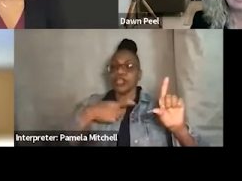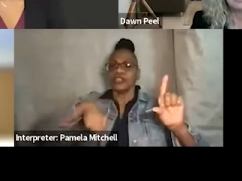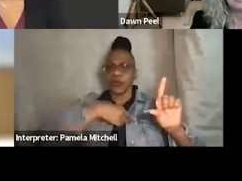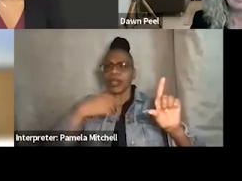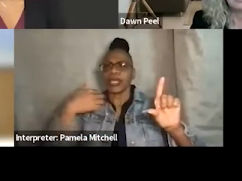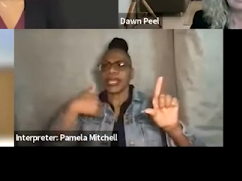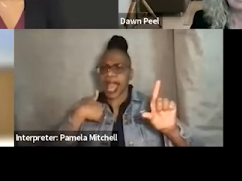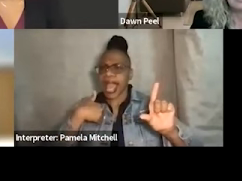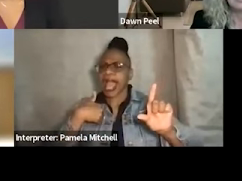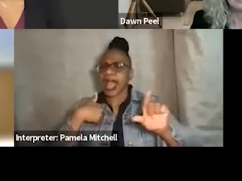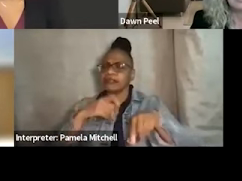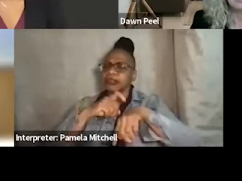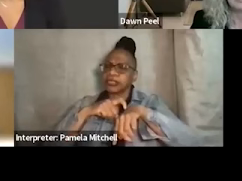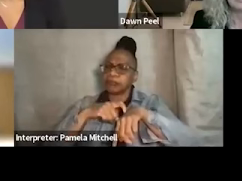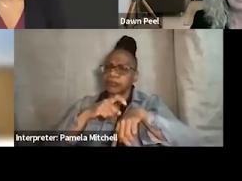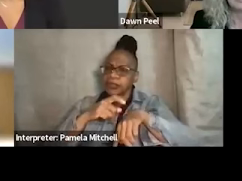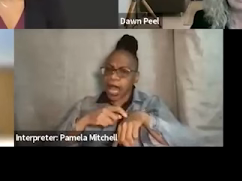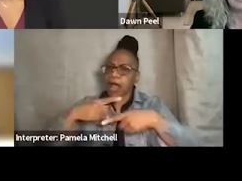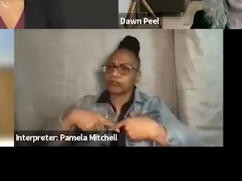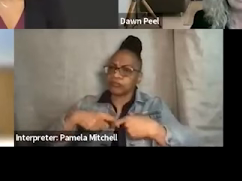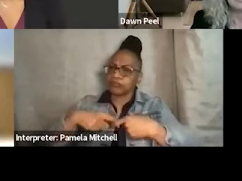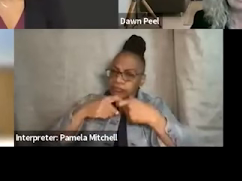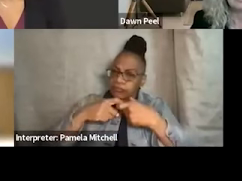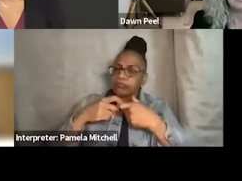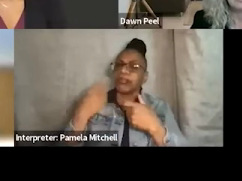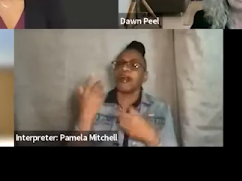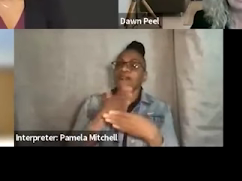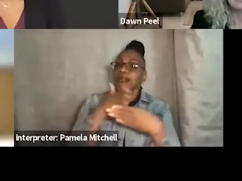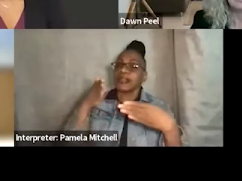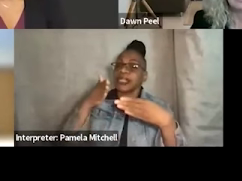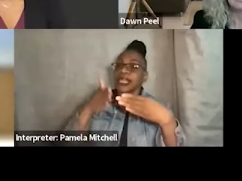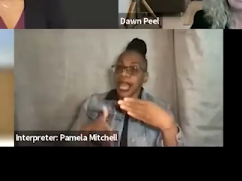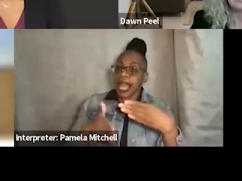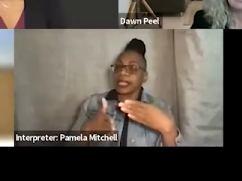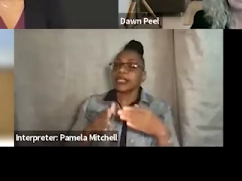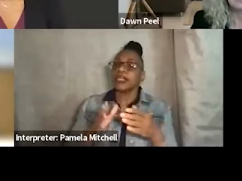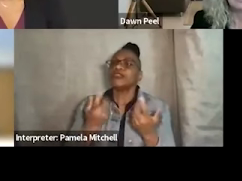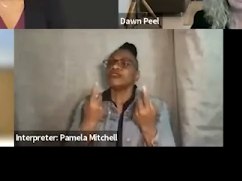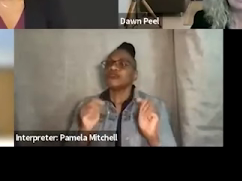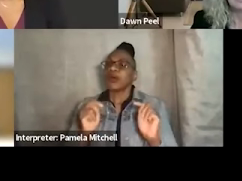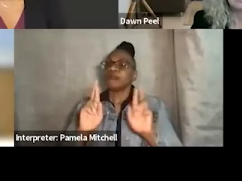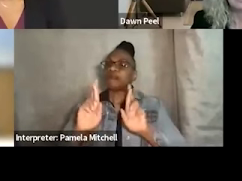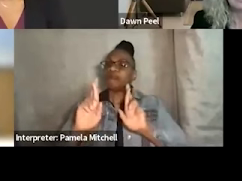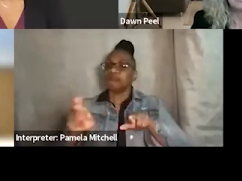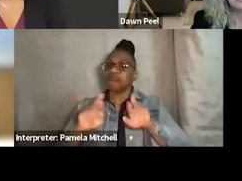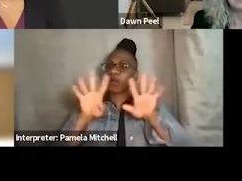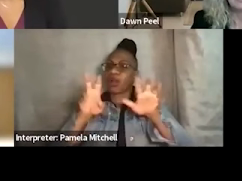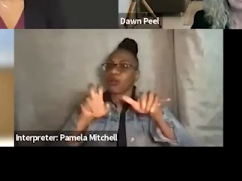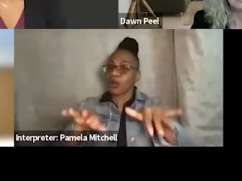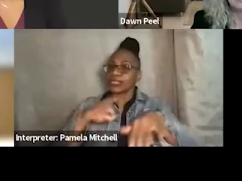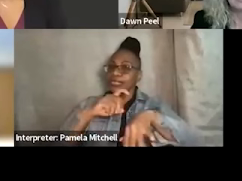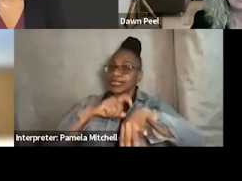to address as many of your questions as time permits. And we will also be conducting a couple of polls